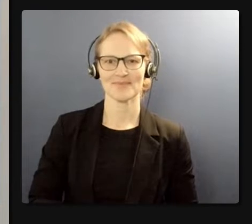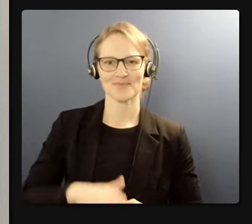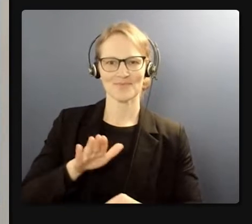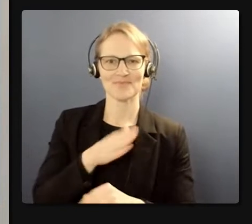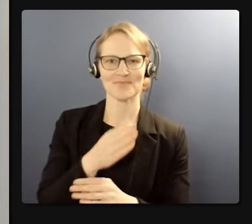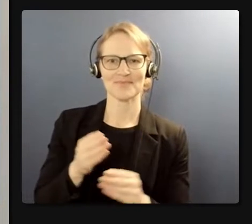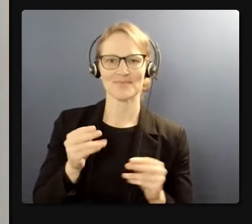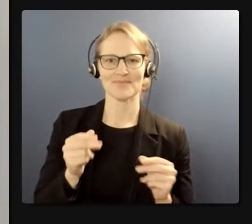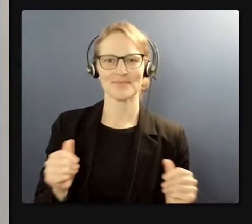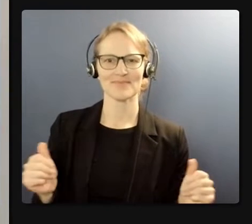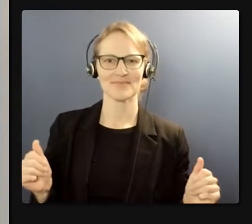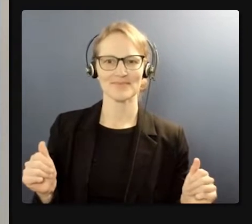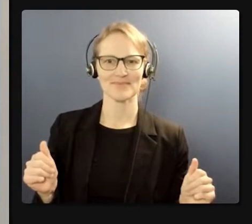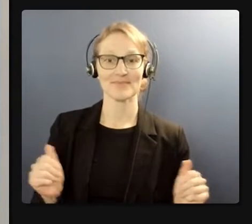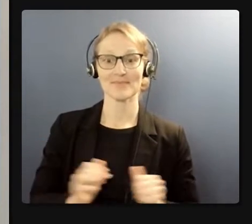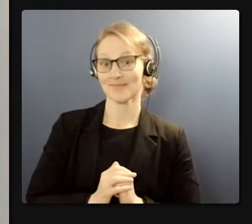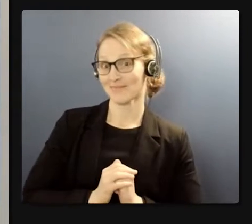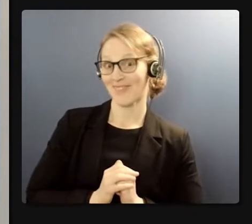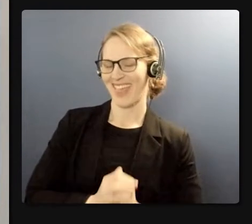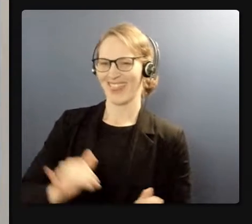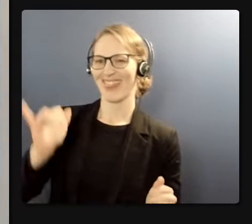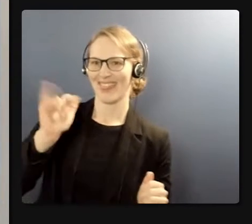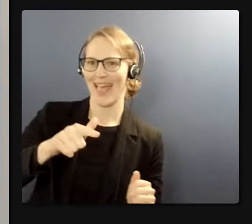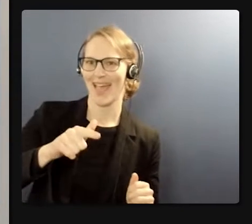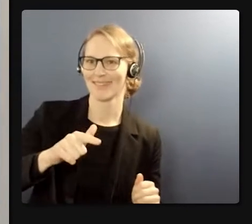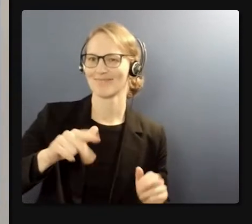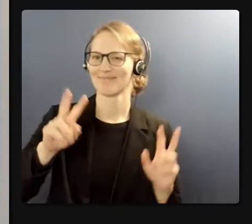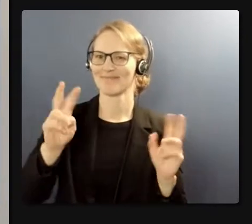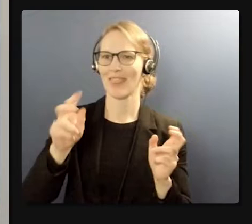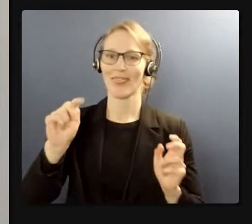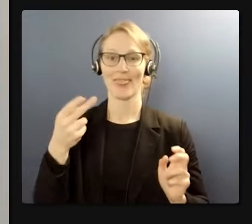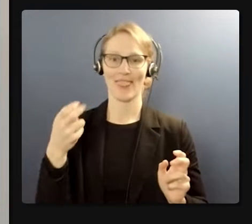We are now going to take a closer look at how did that.